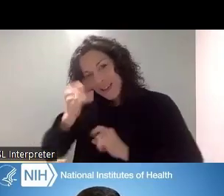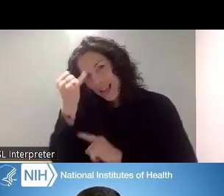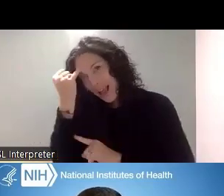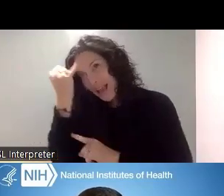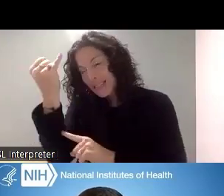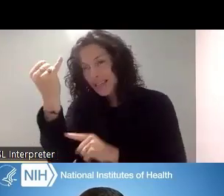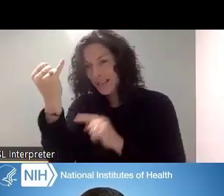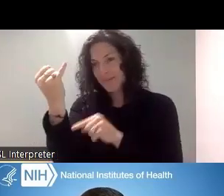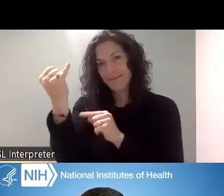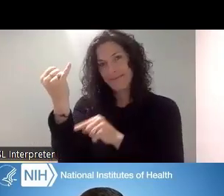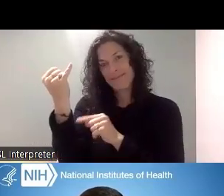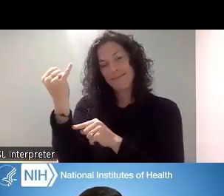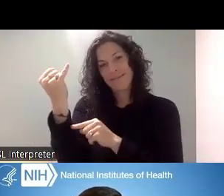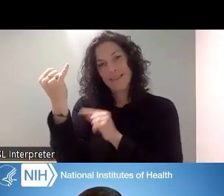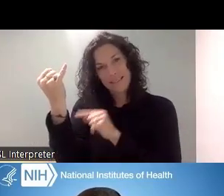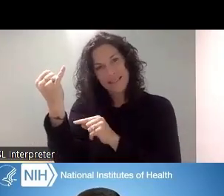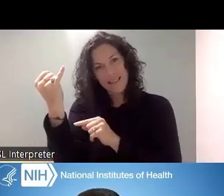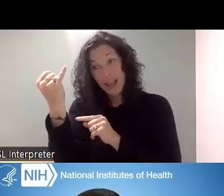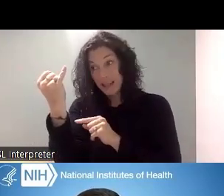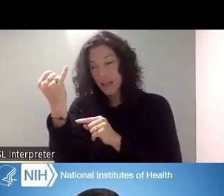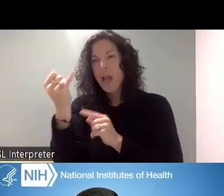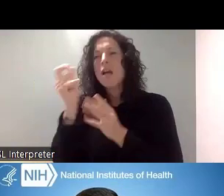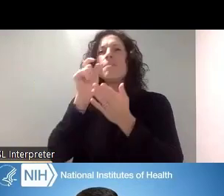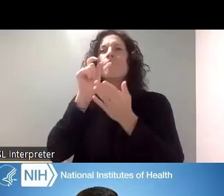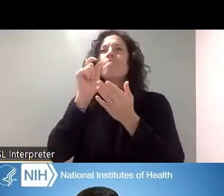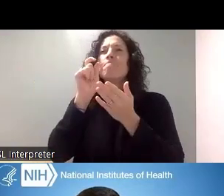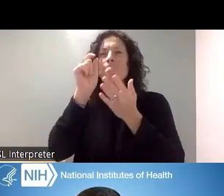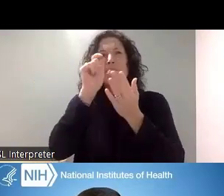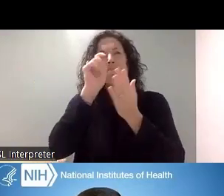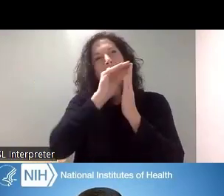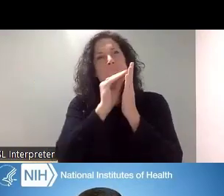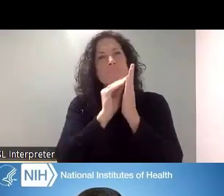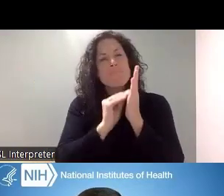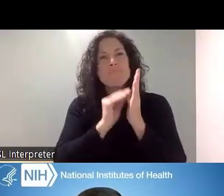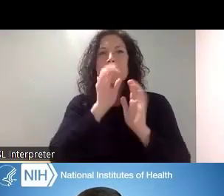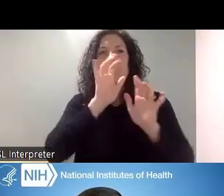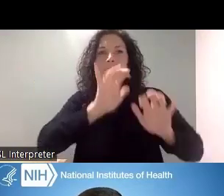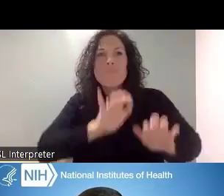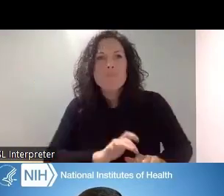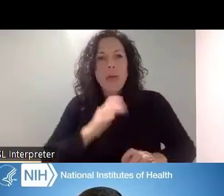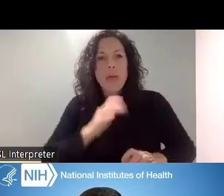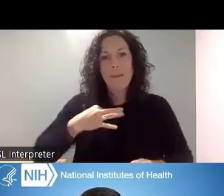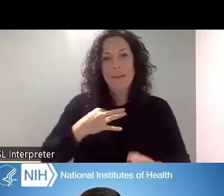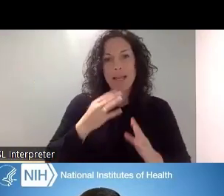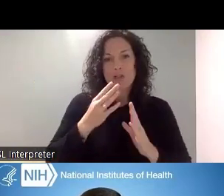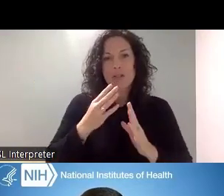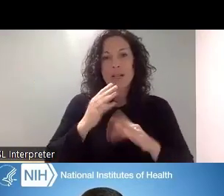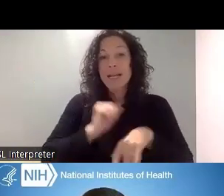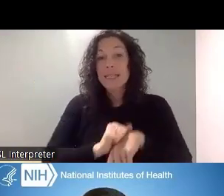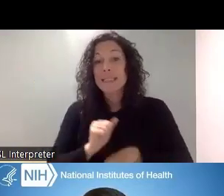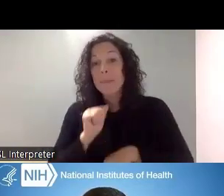Based on that idea, you're going to write an application. You're going to submit that here to the NIH. And then once it's here,